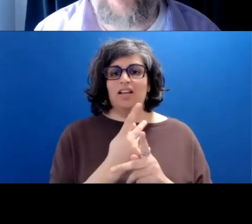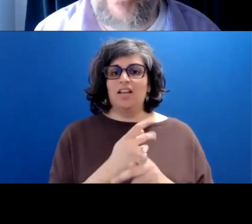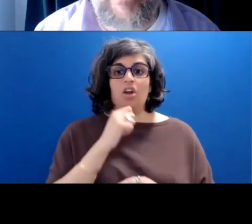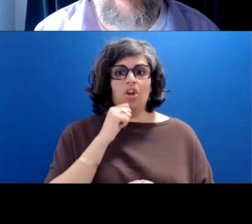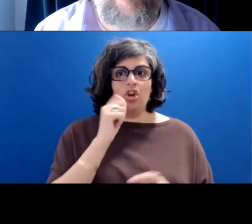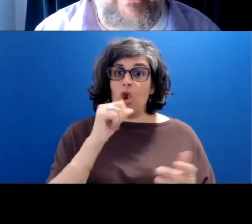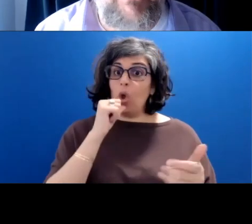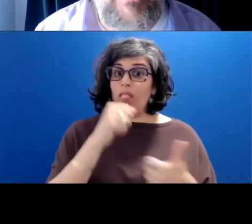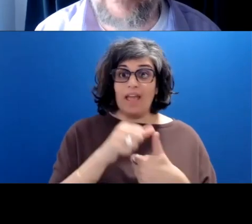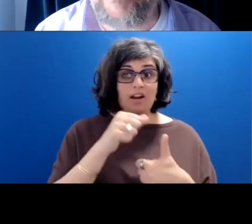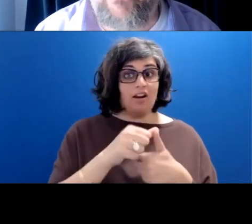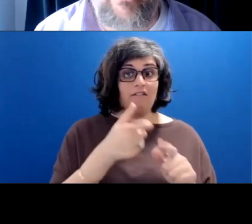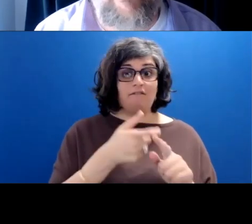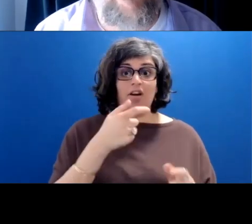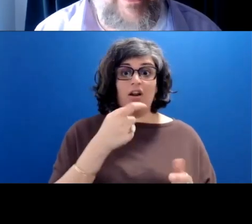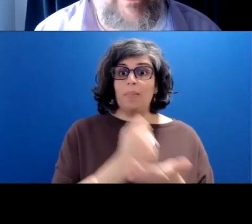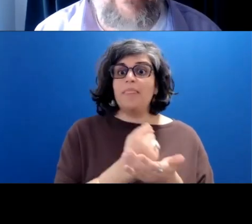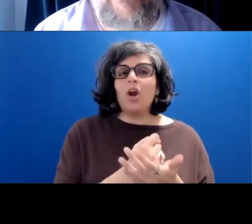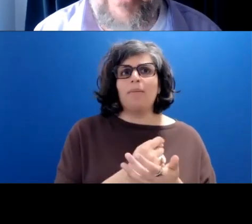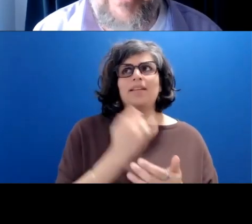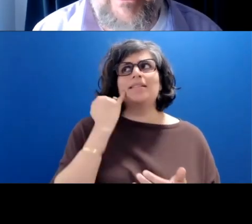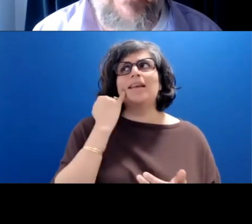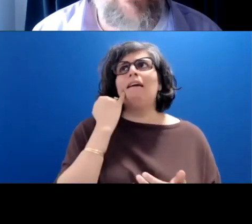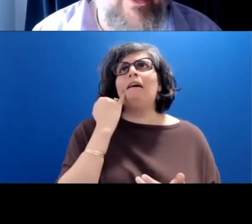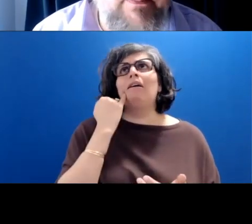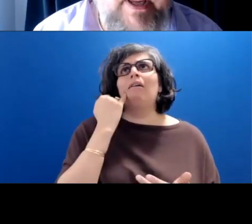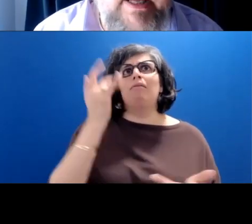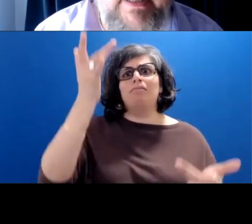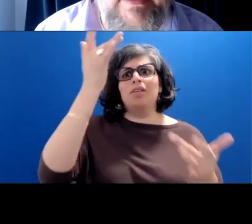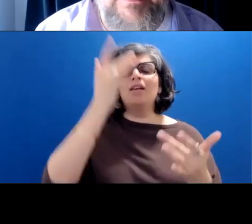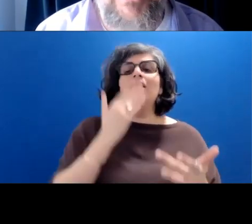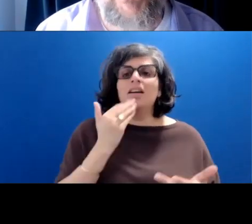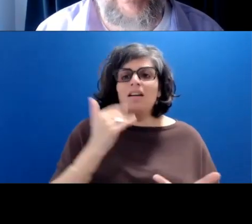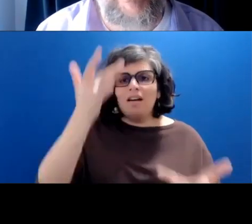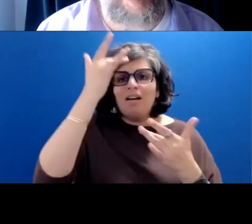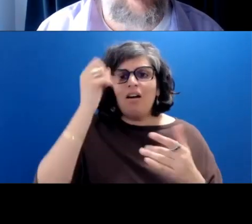if we have diabetes or if we have chronic pain that needs to be treated